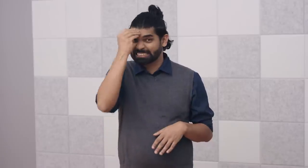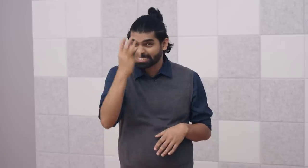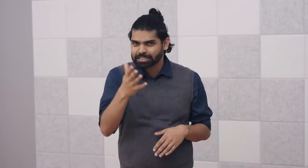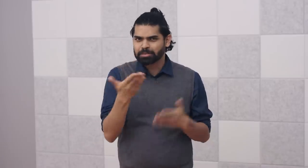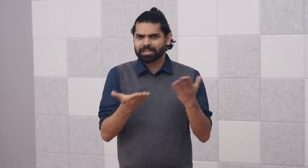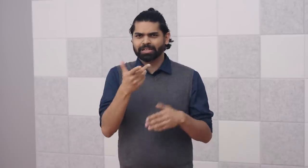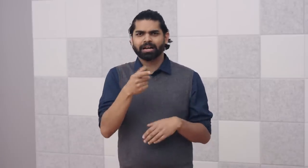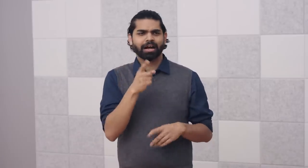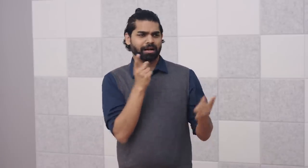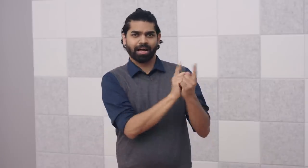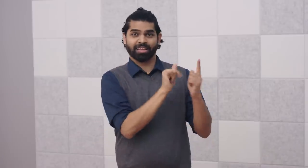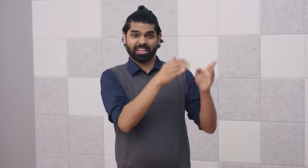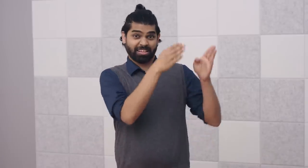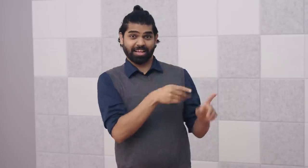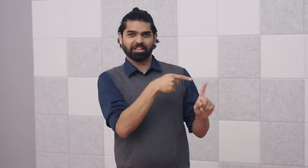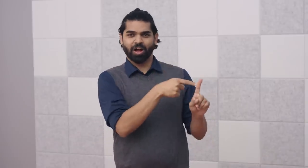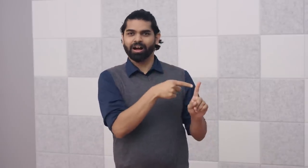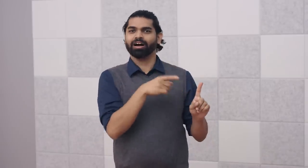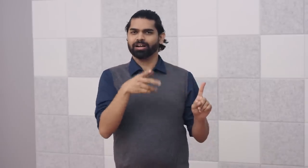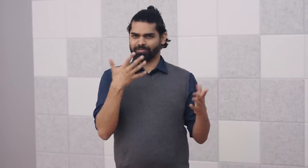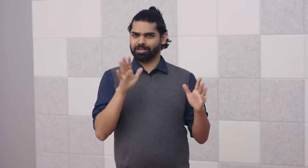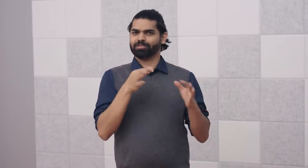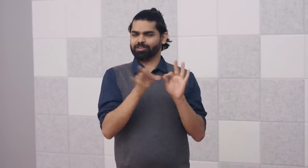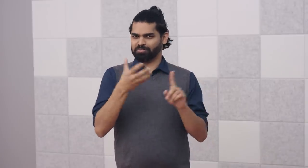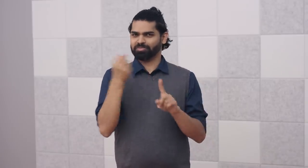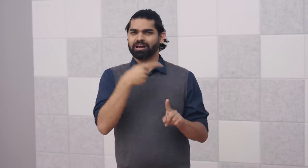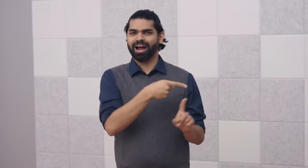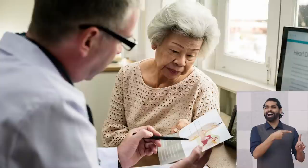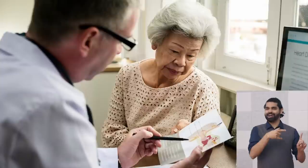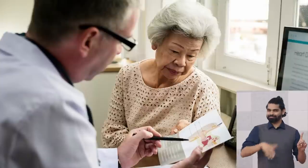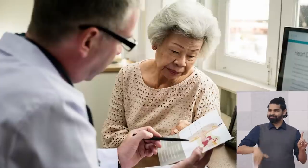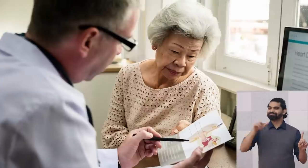You may also interact with Deaf adults who have been impacted by language deprivation.